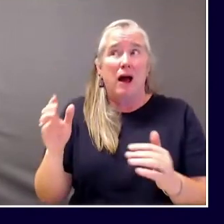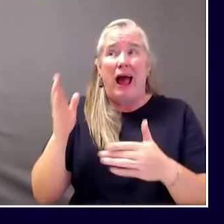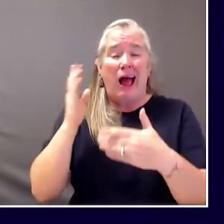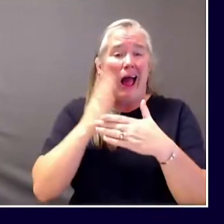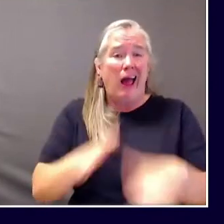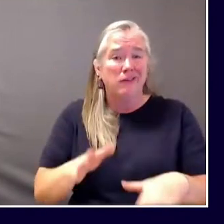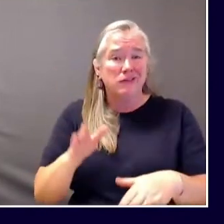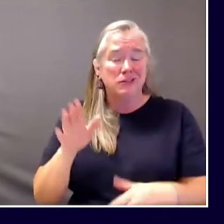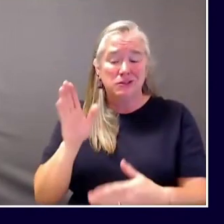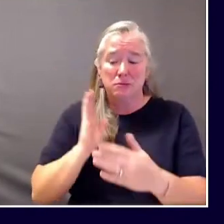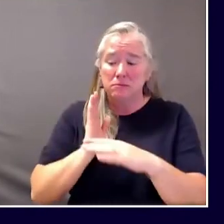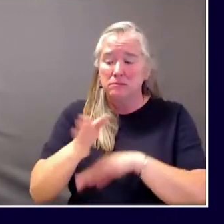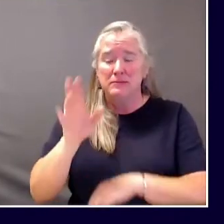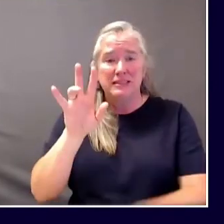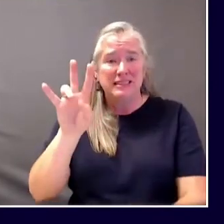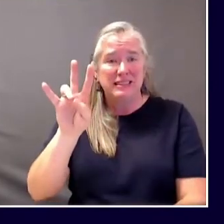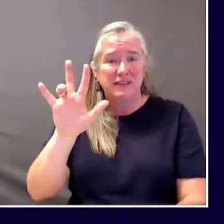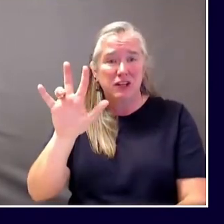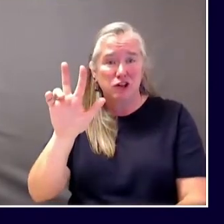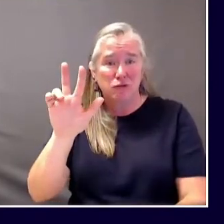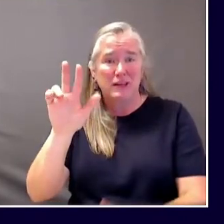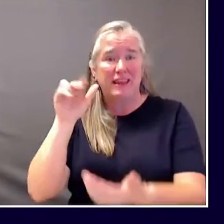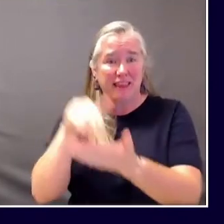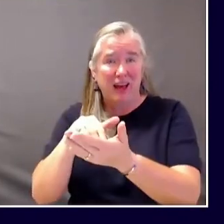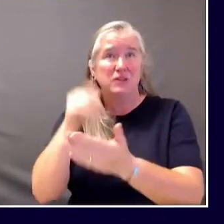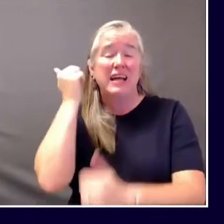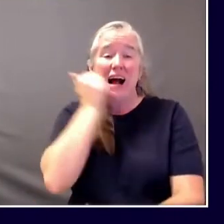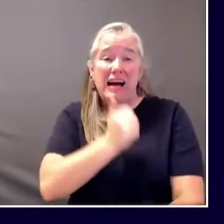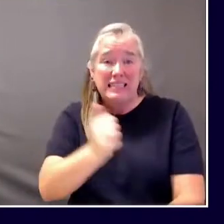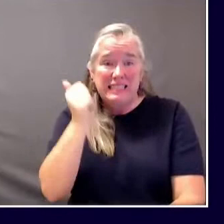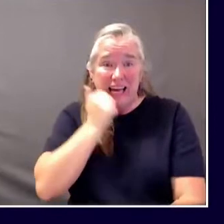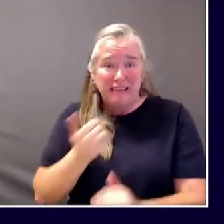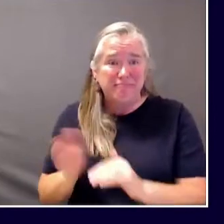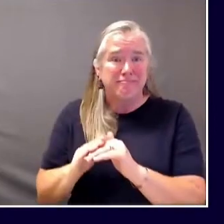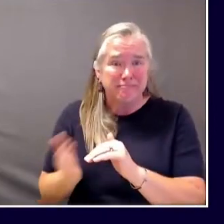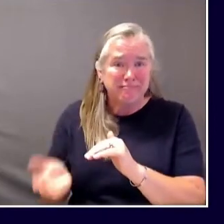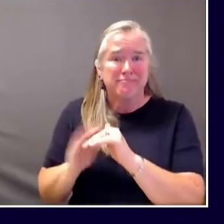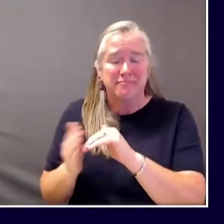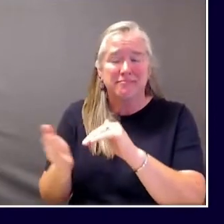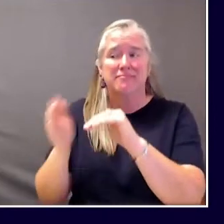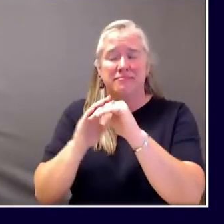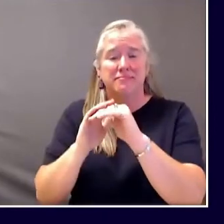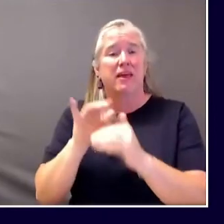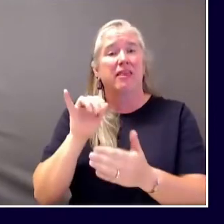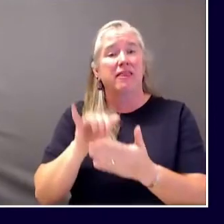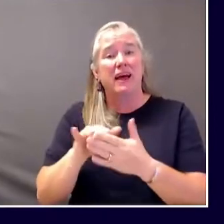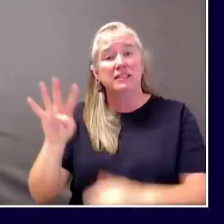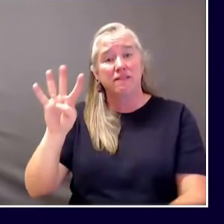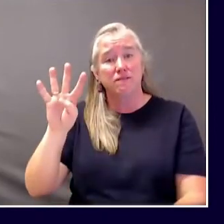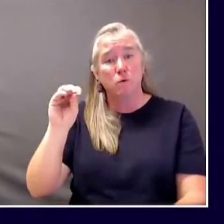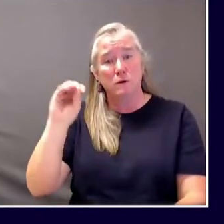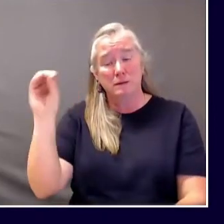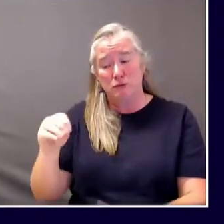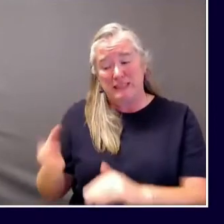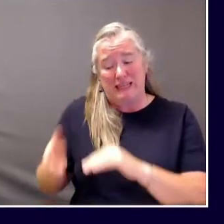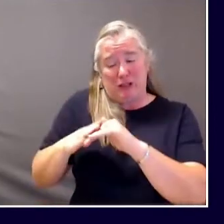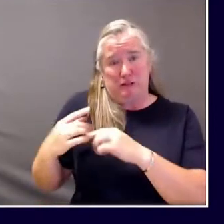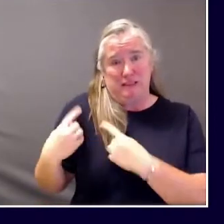thousand cases every day